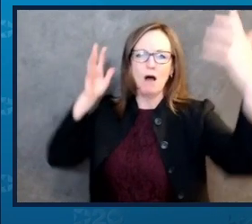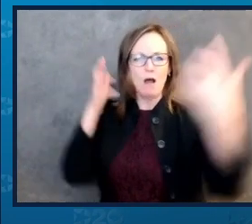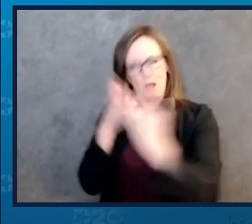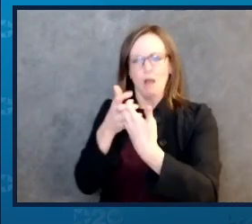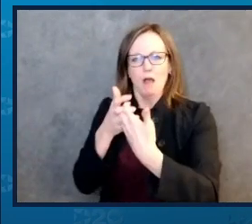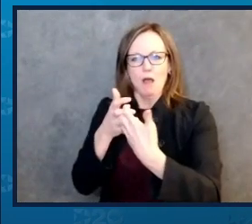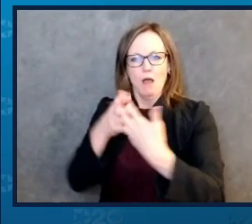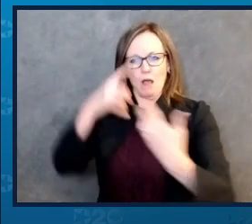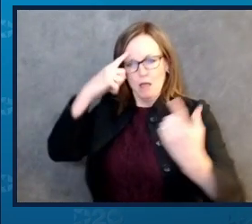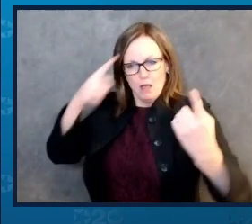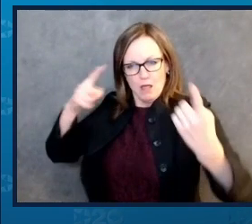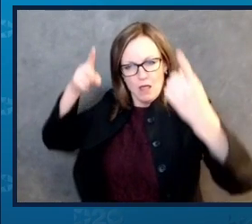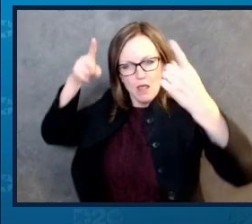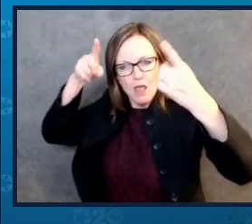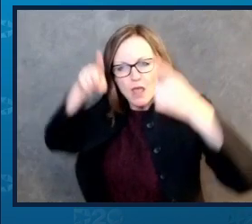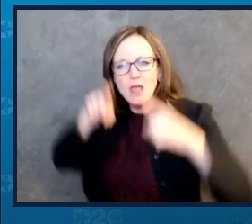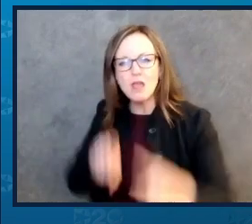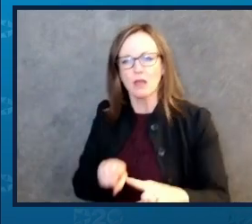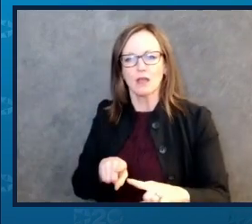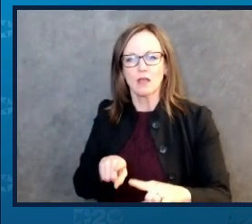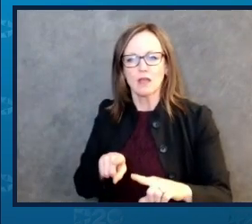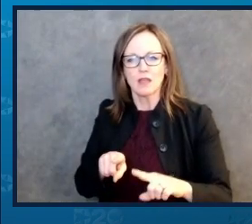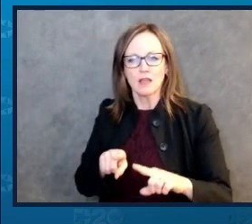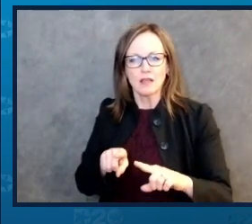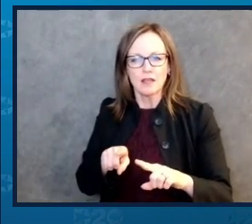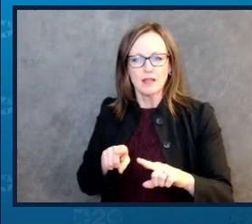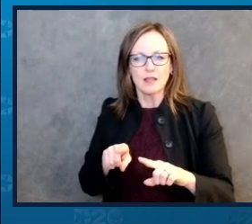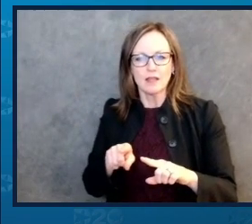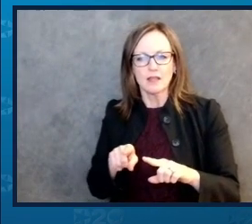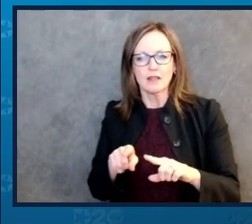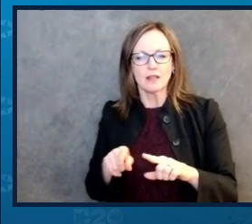THEY PAVED THE WAY FOR THE TRAILBLAZING LEADERSHIP OF